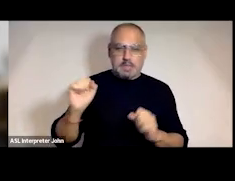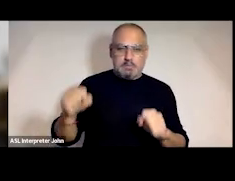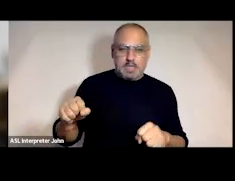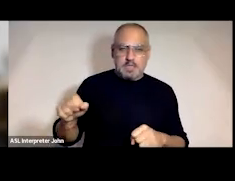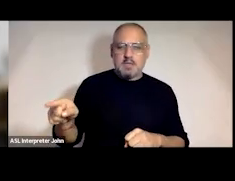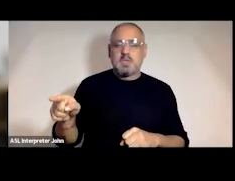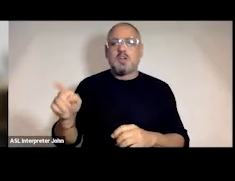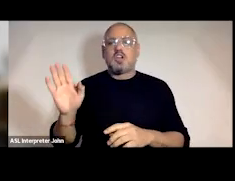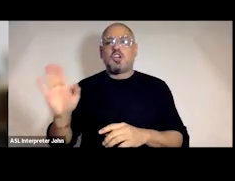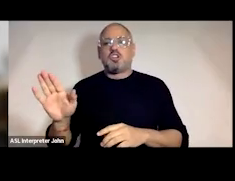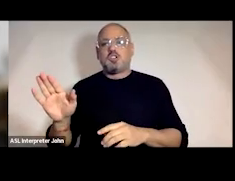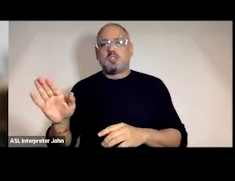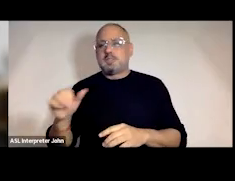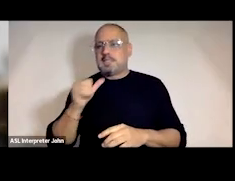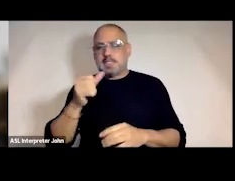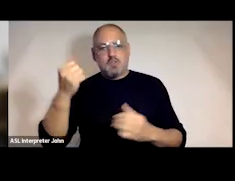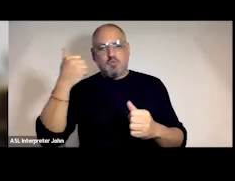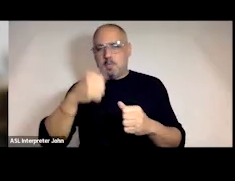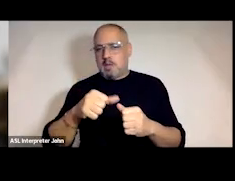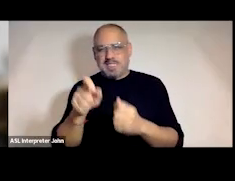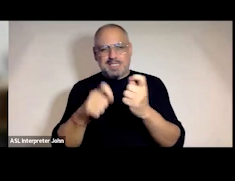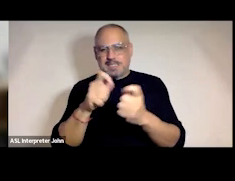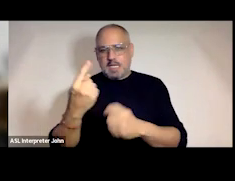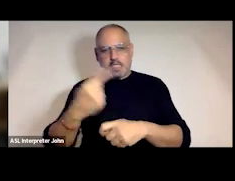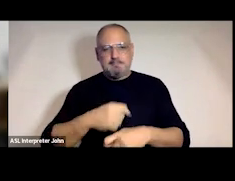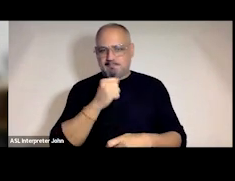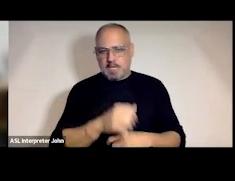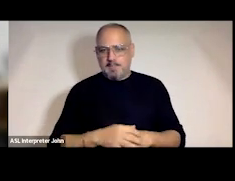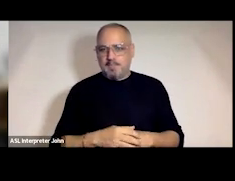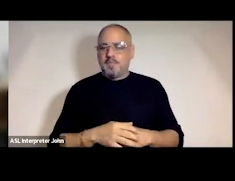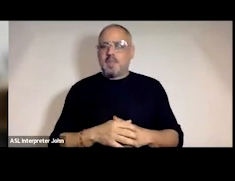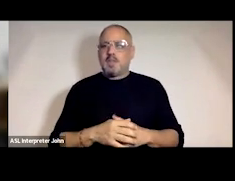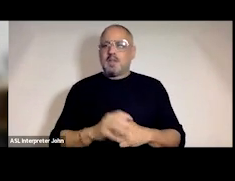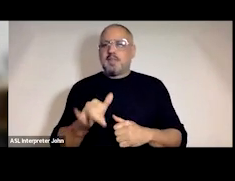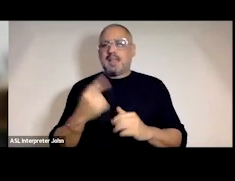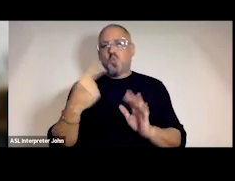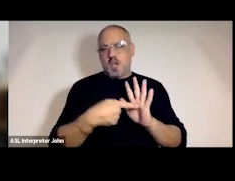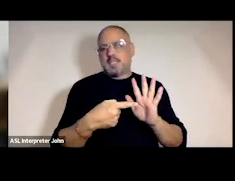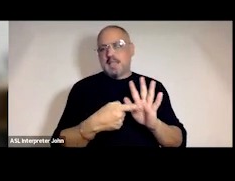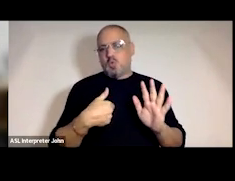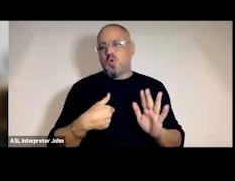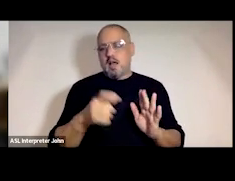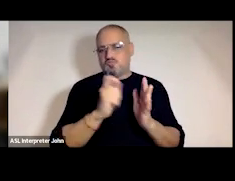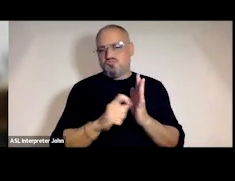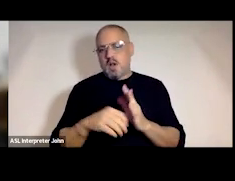but she didn't remember exact dates. So that would be an example of what I would write in the remarks section